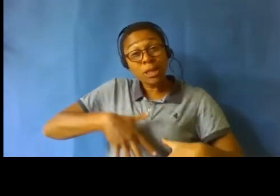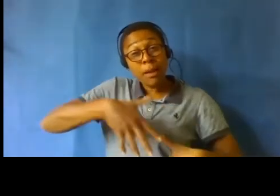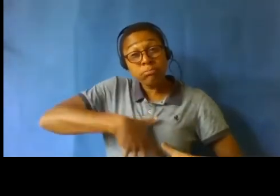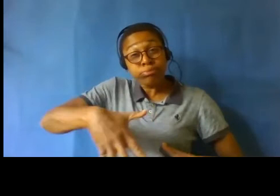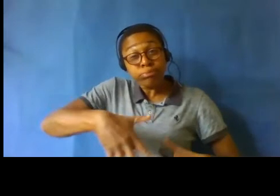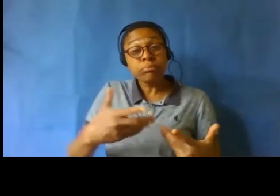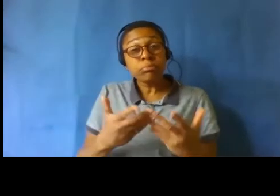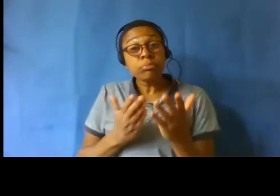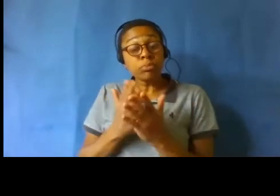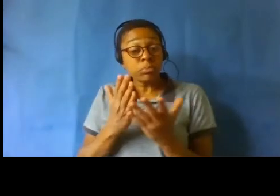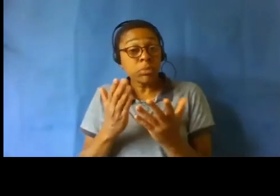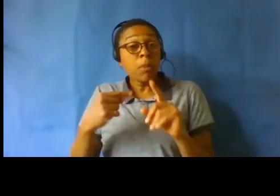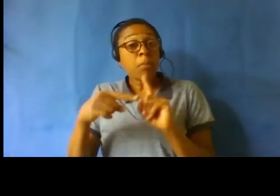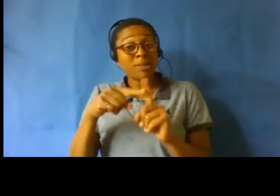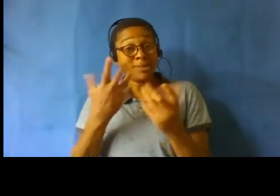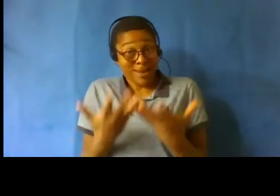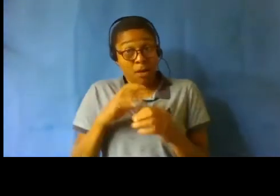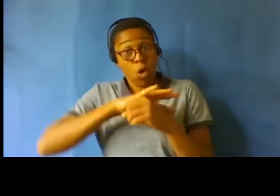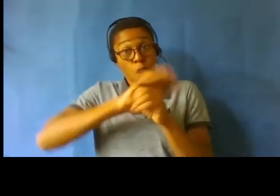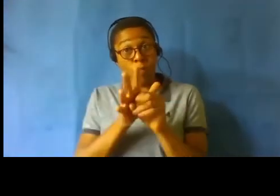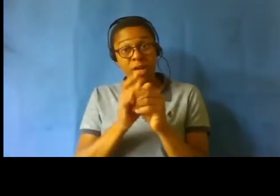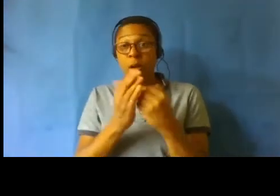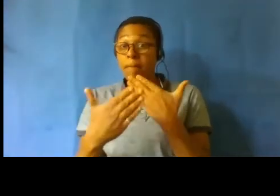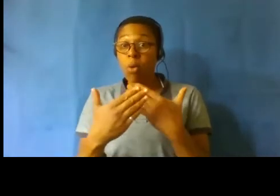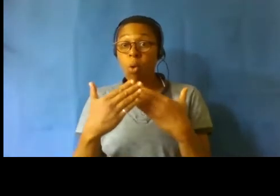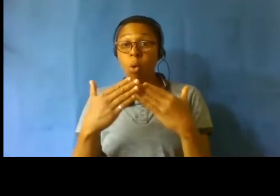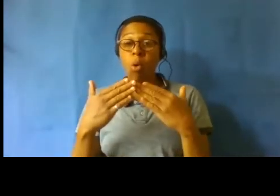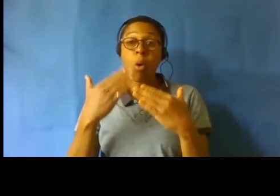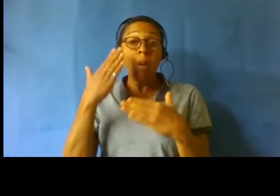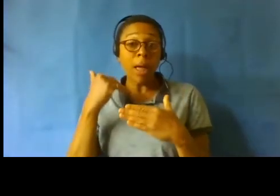practice the familiar home remedies when I have a cough I'm also perfectly happy